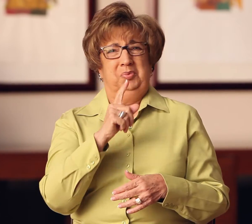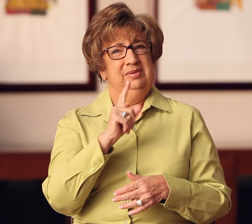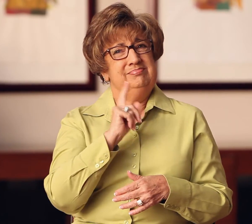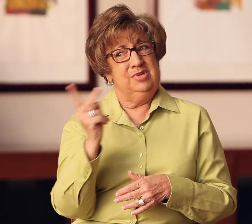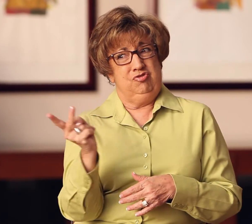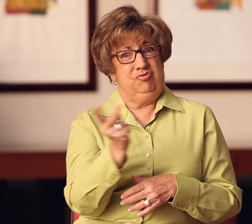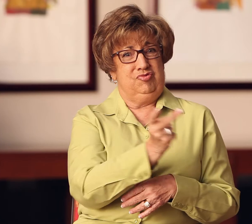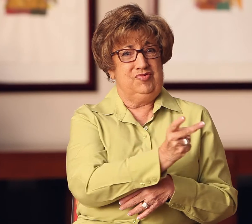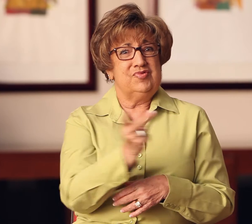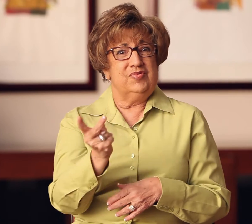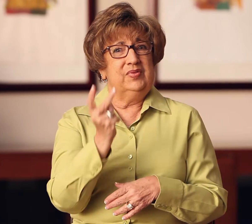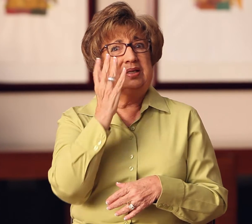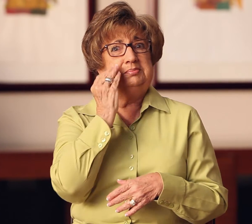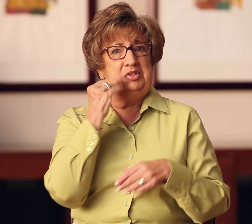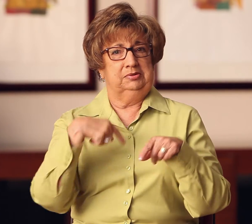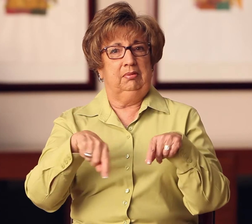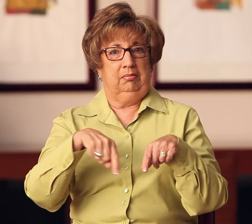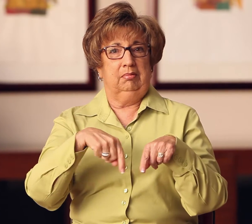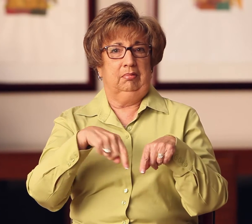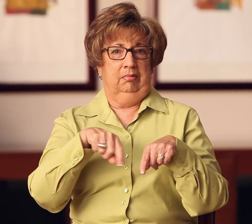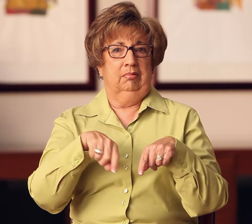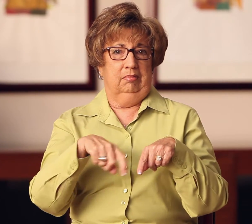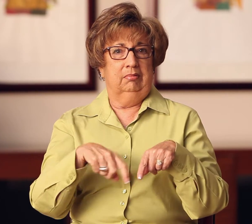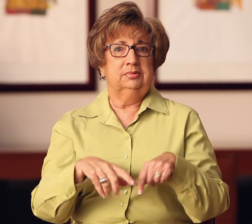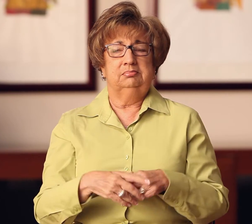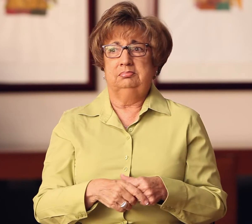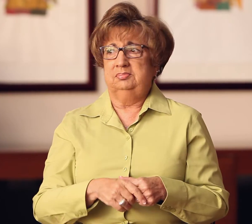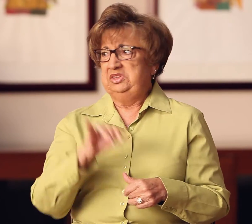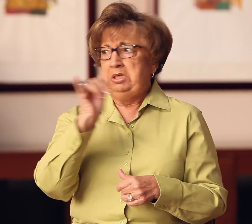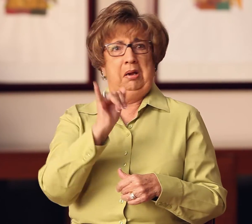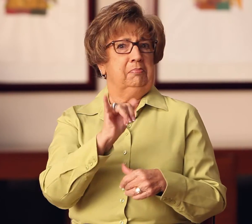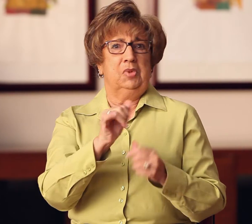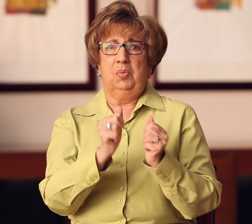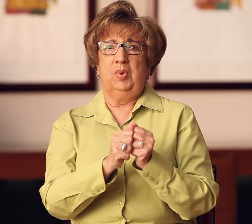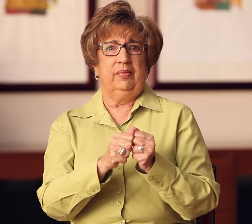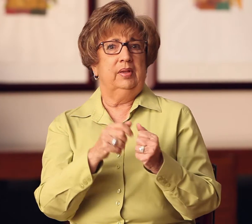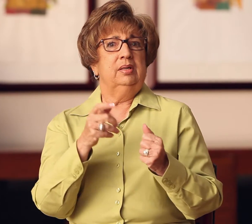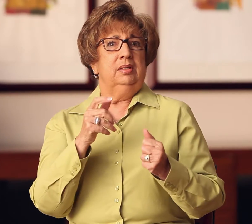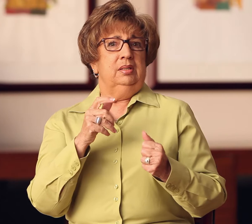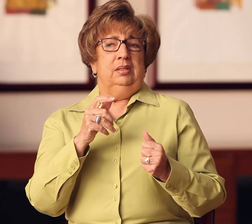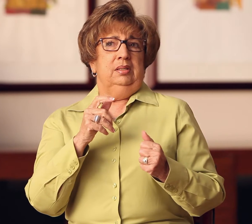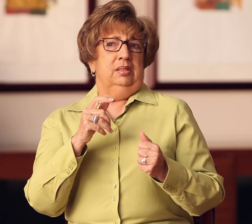In the process, both are experiencing anxiety. Anyone in that situation would experience